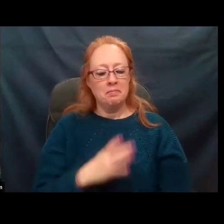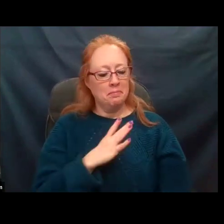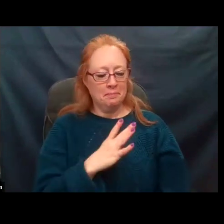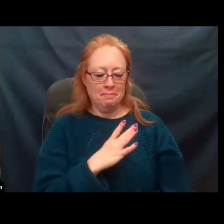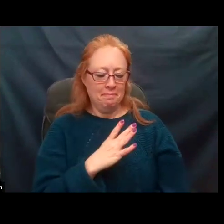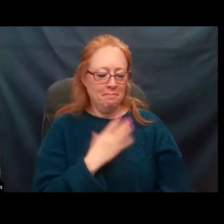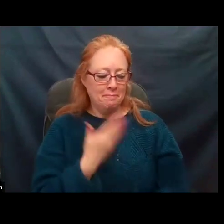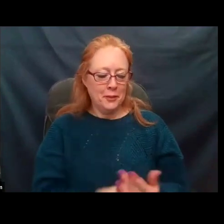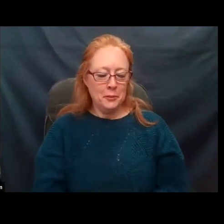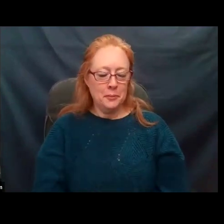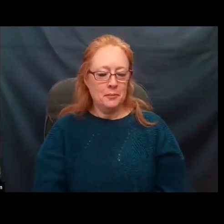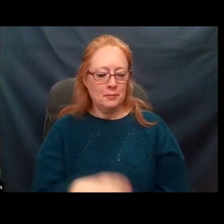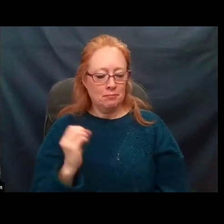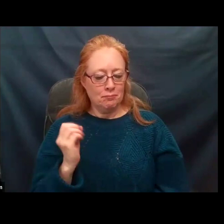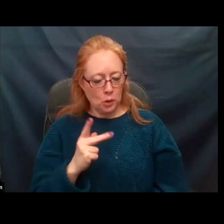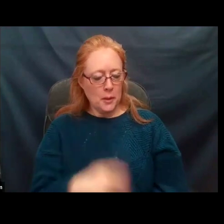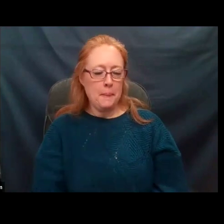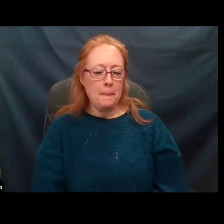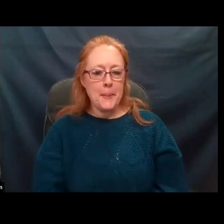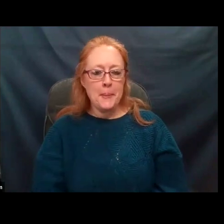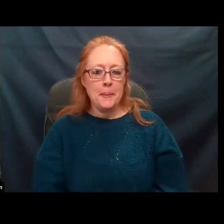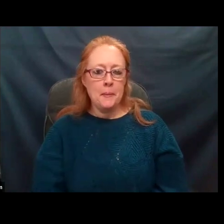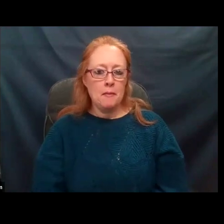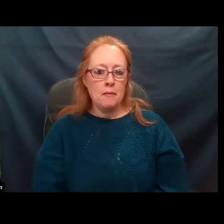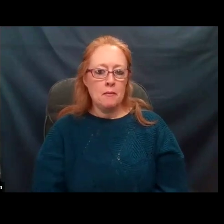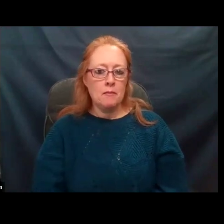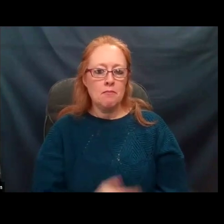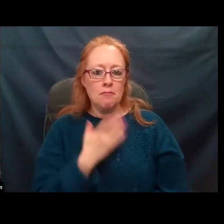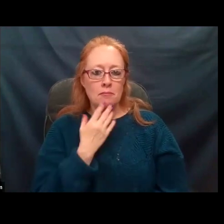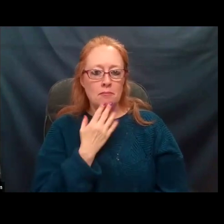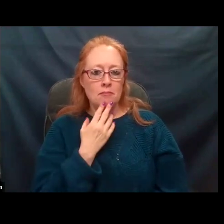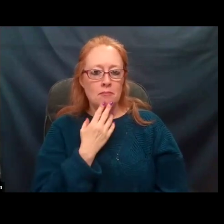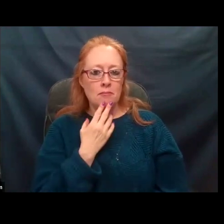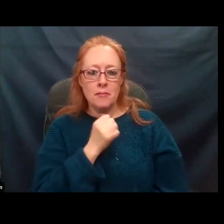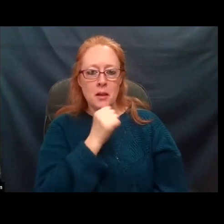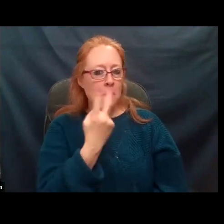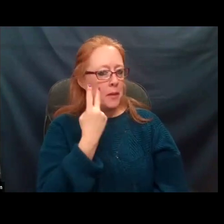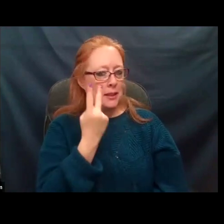I don't think it is, I don't think -- it is my computer, sorry about that.